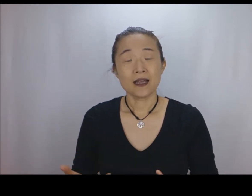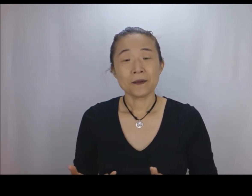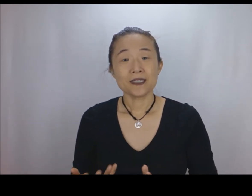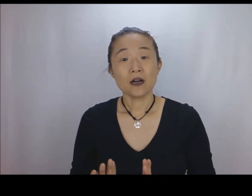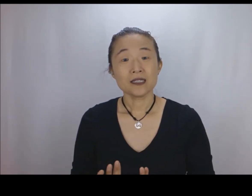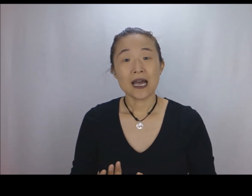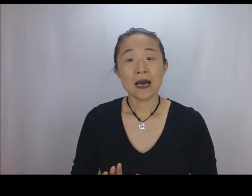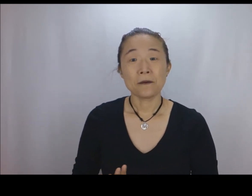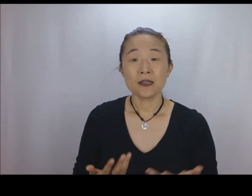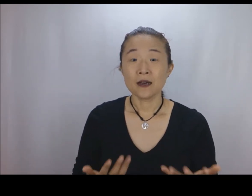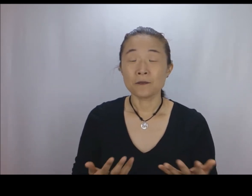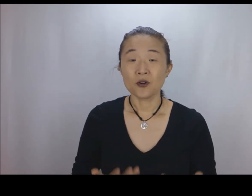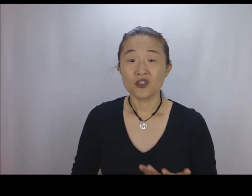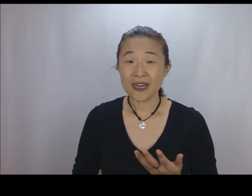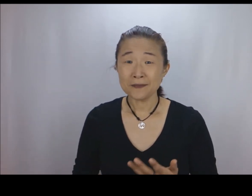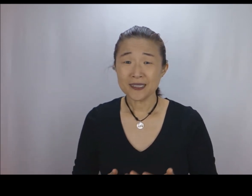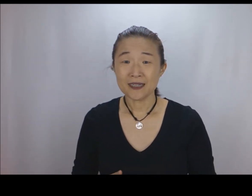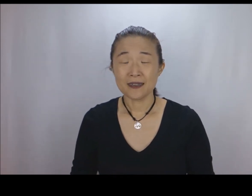Libraries also have a lot of programs,